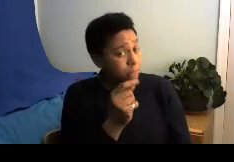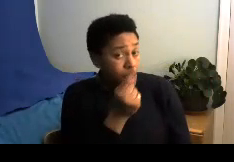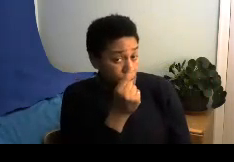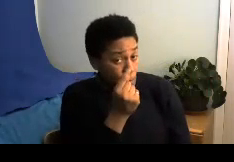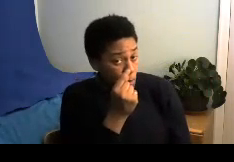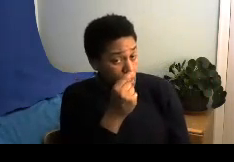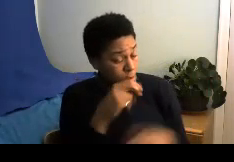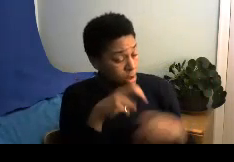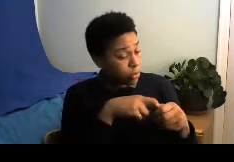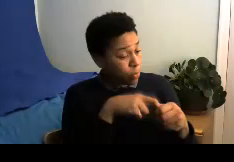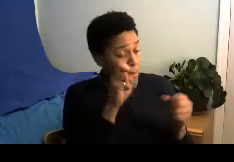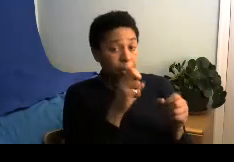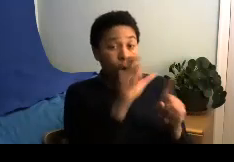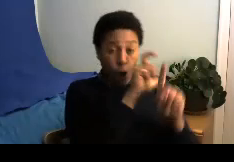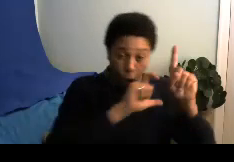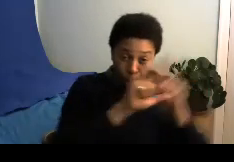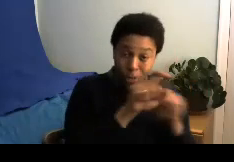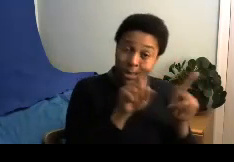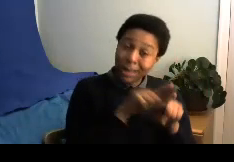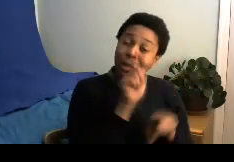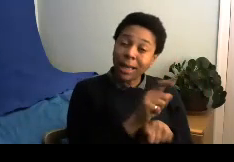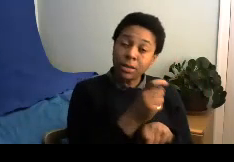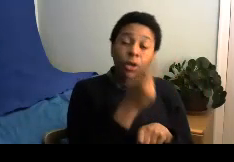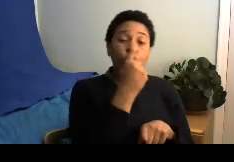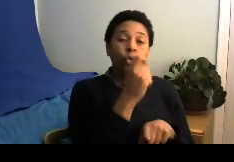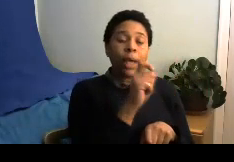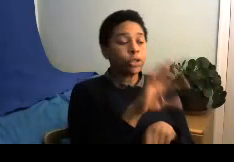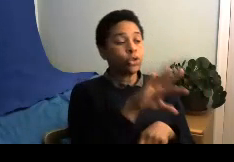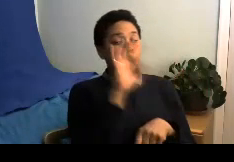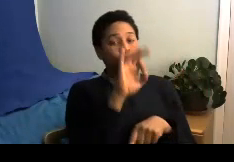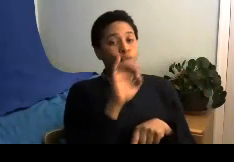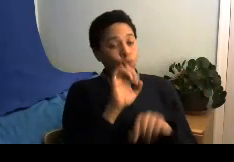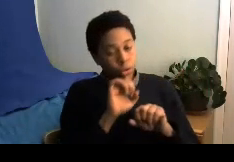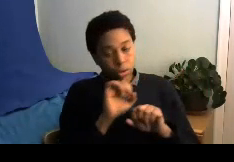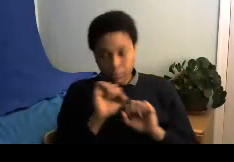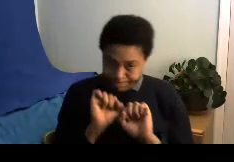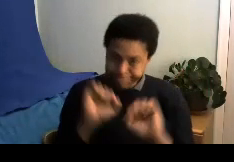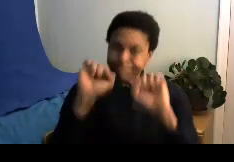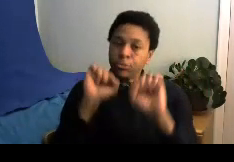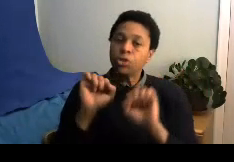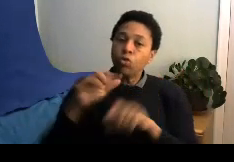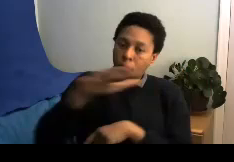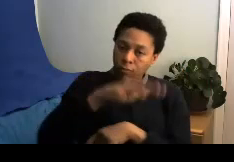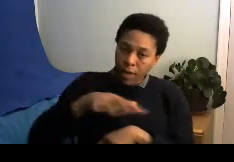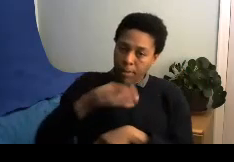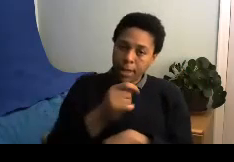And you can sort of, you can have a chosen family, you can sort of be the person that you want to be, not the person that